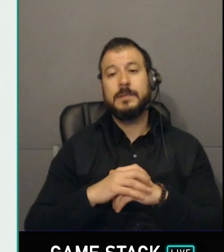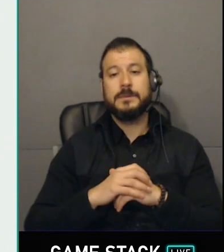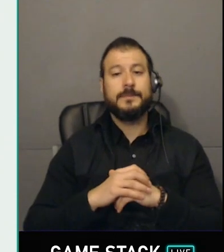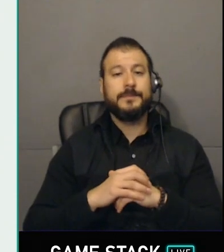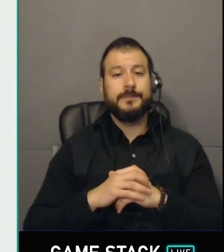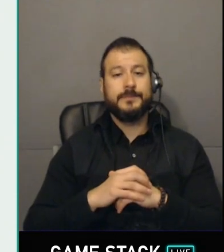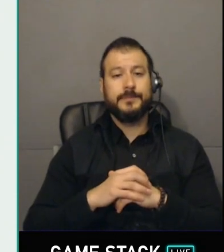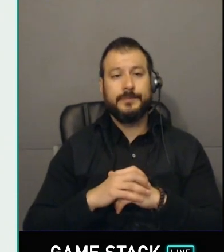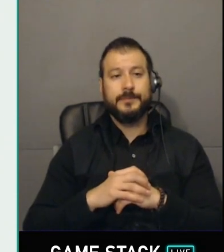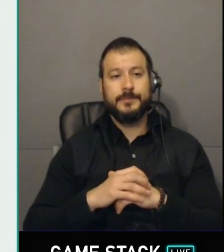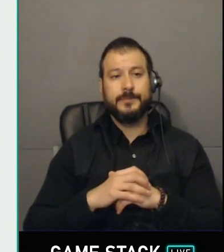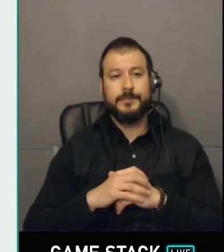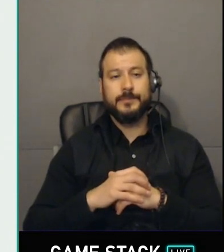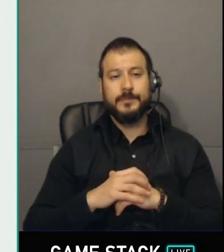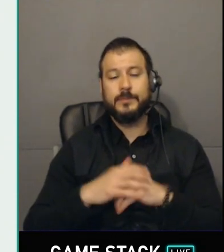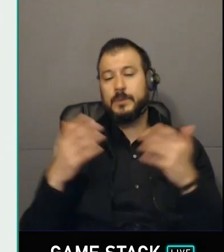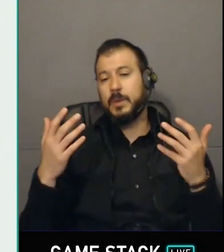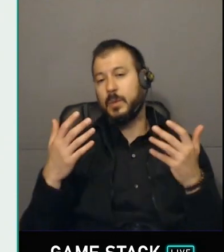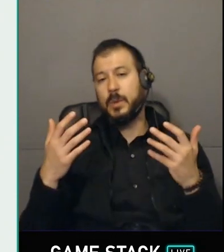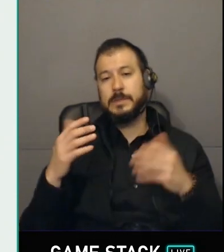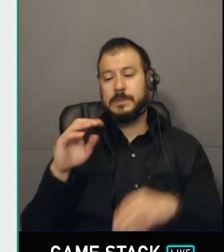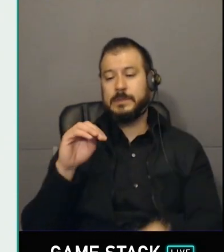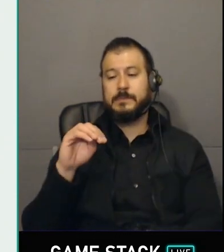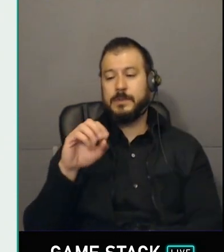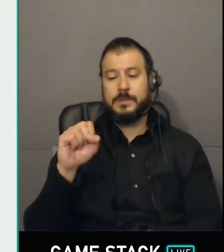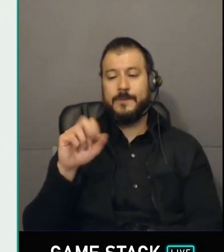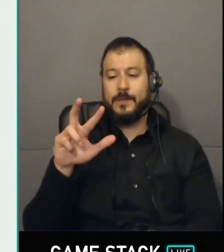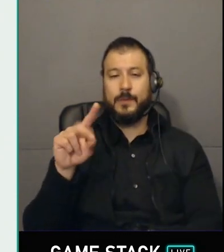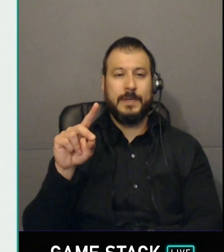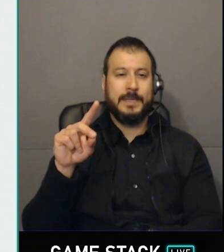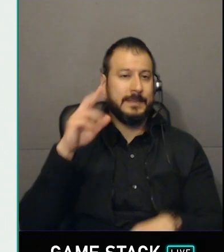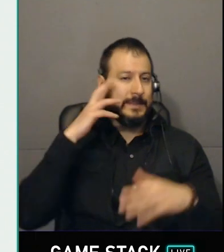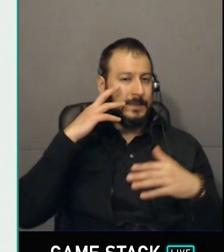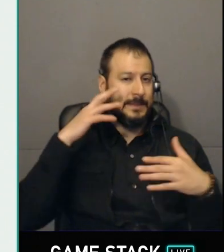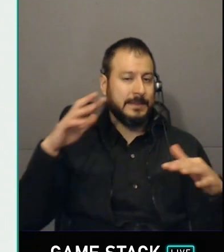What is the Microsoft 3D spatial sound platform?